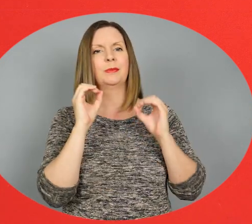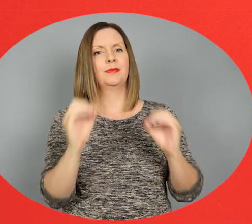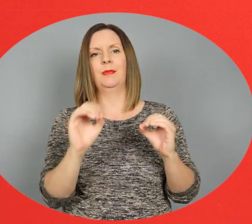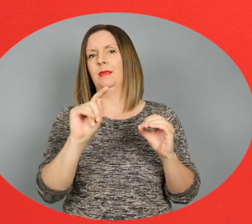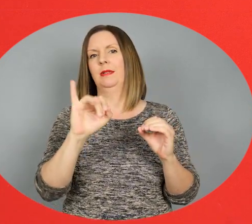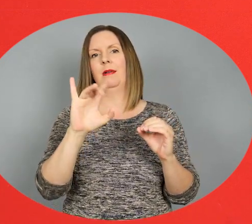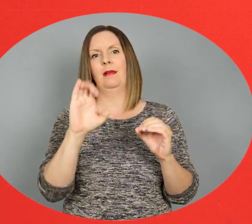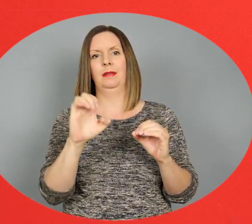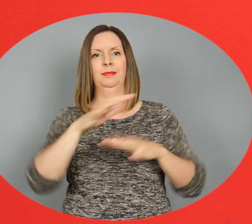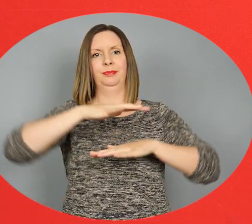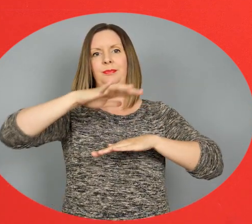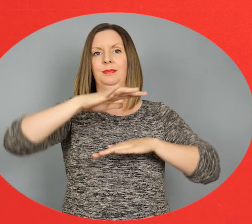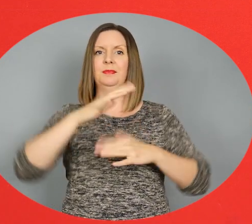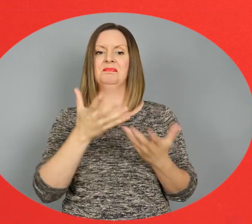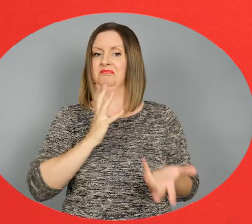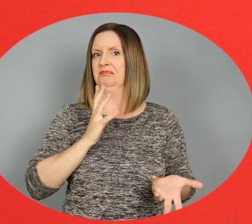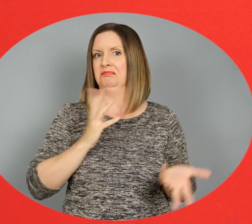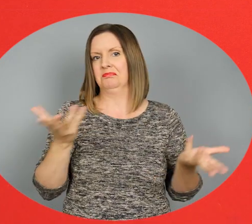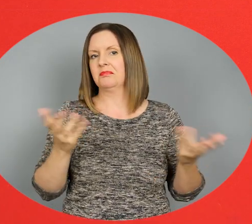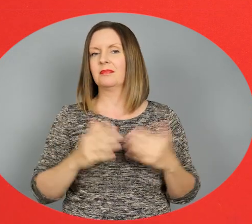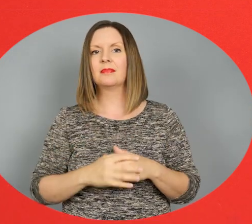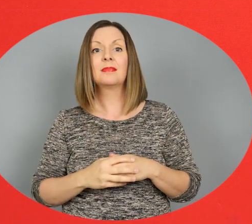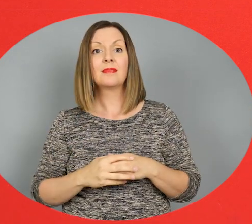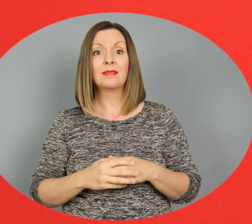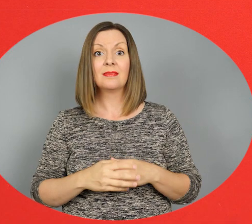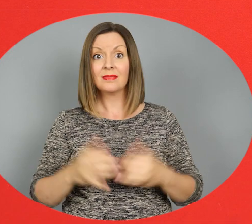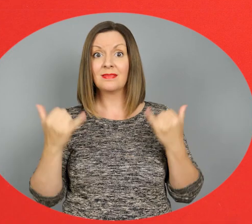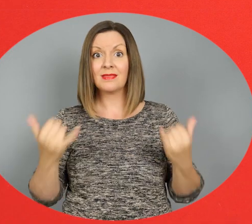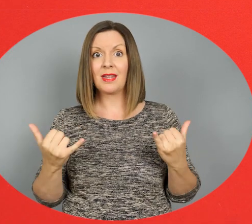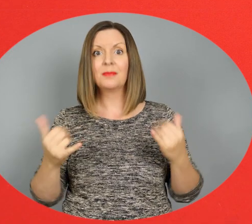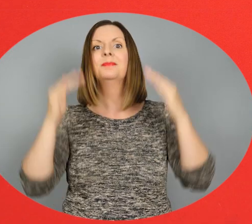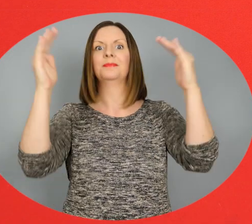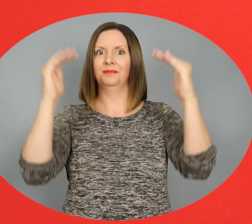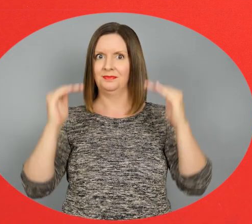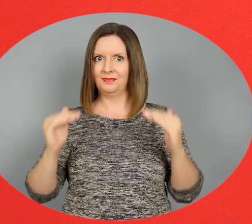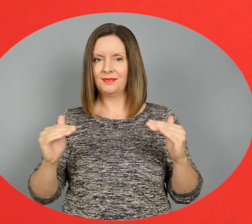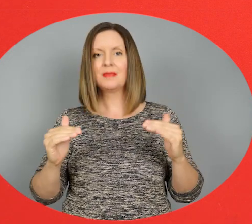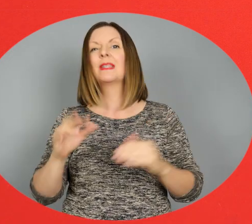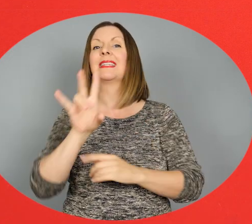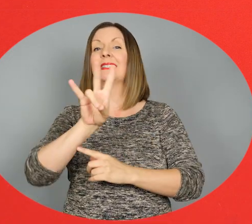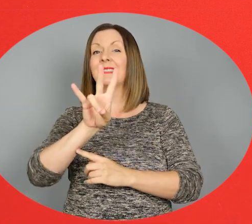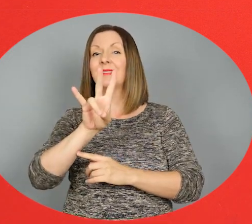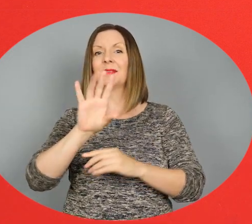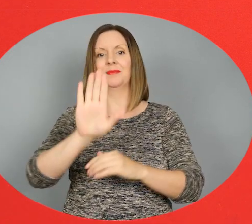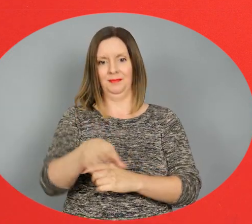the rest under each other stack to the right, until you have 2 extras, over here. Then deal